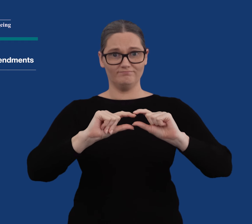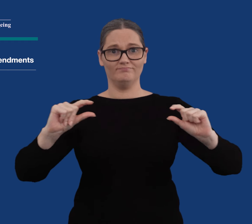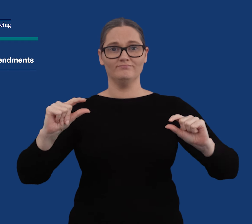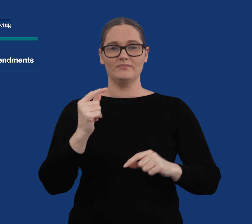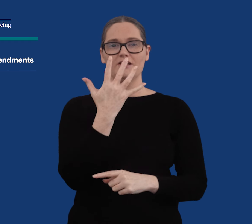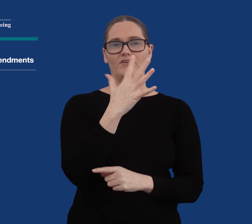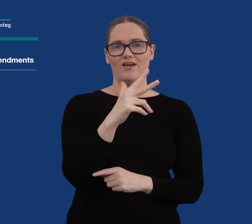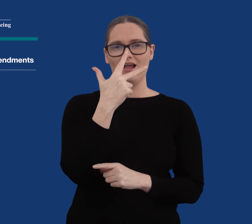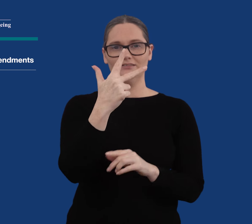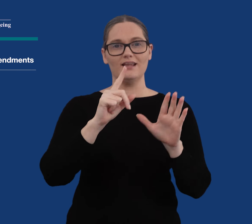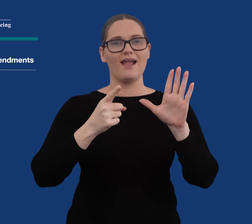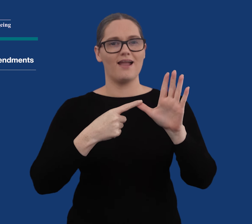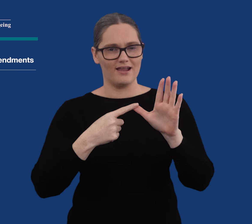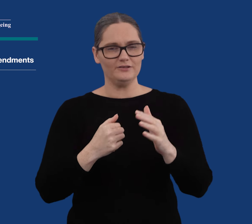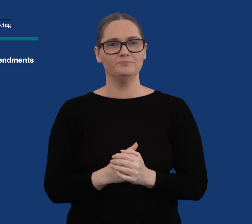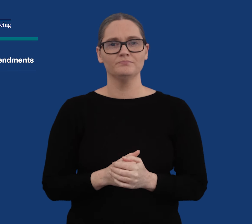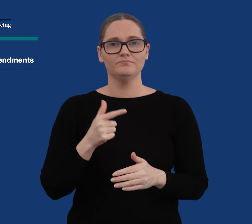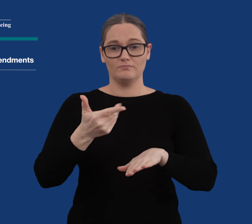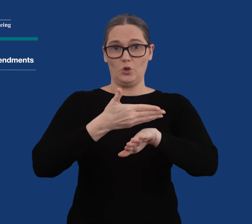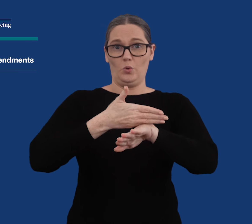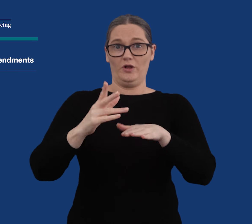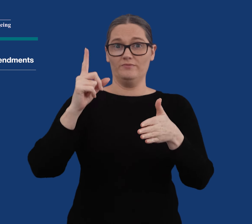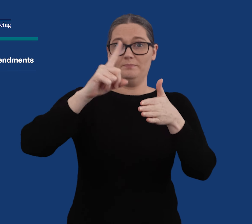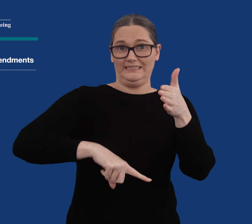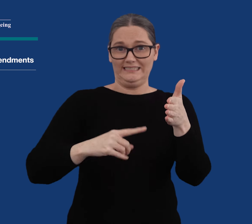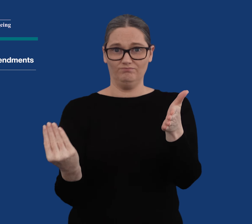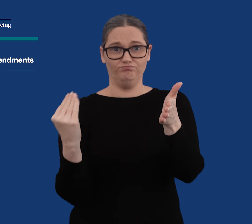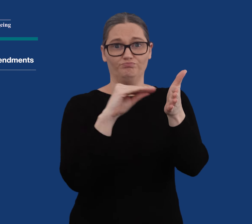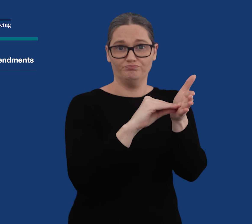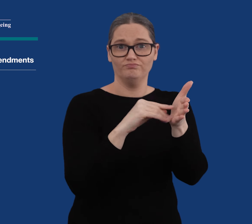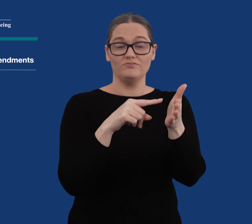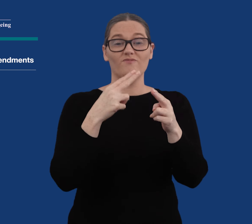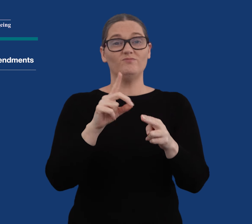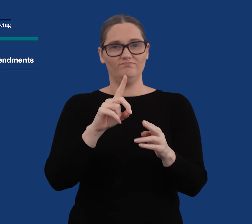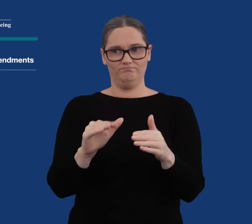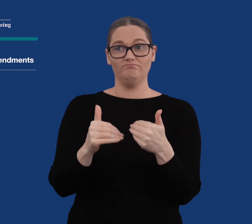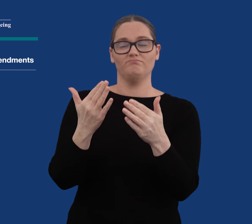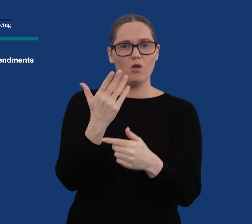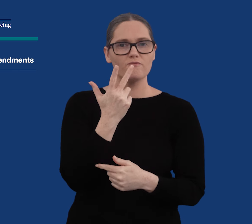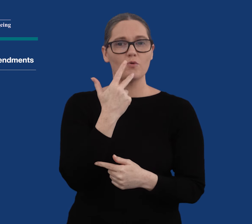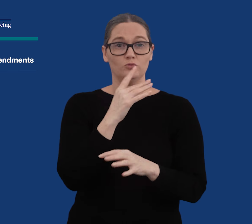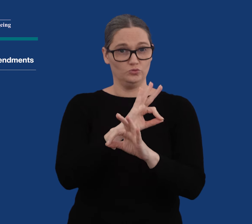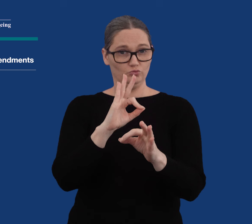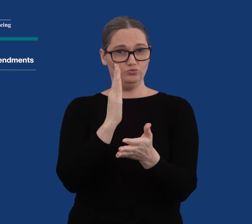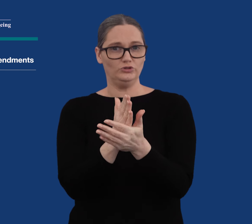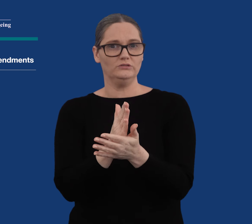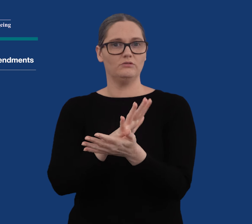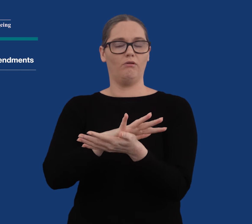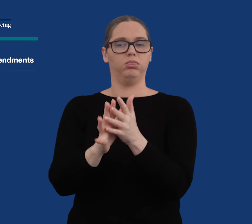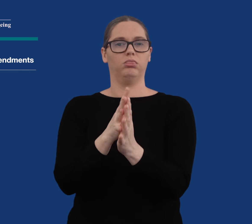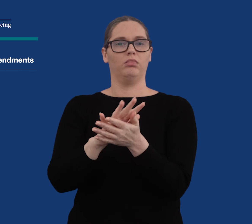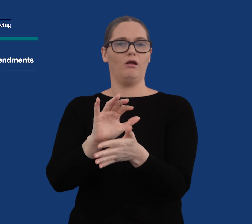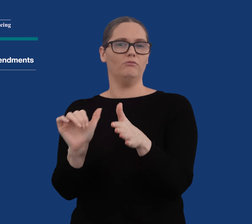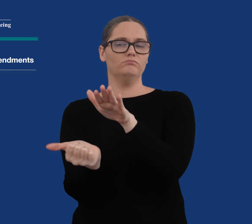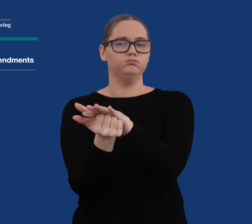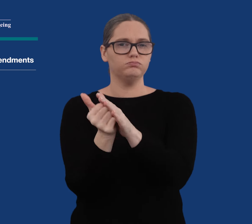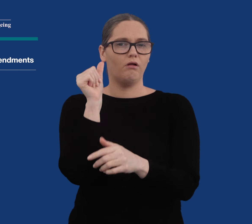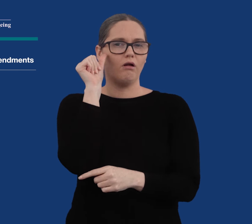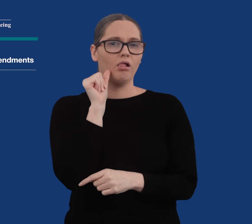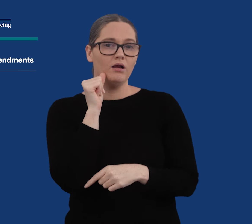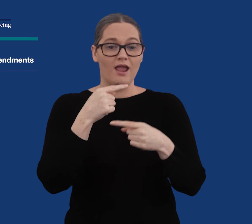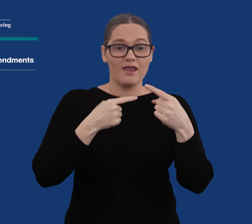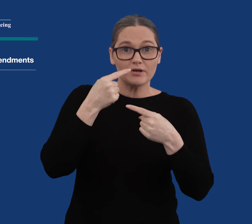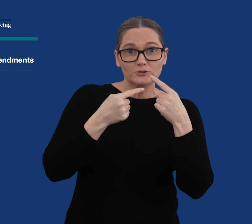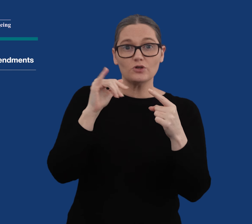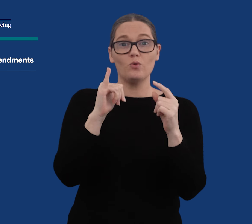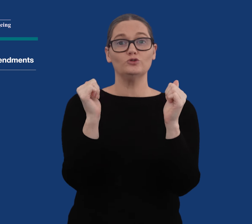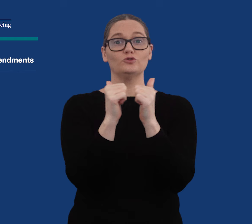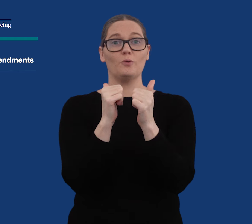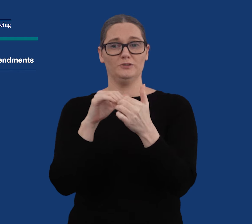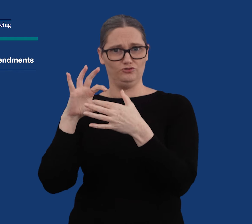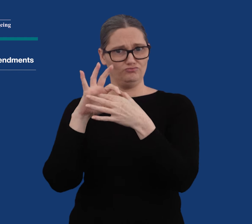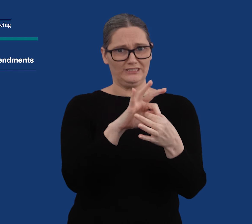• Section 59A – New civil penalty provision for providing false or misleading information or documents